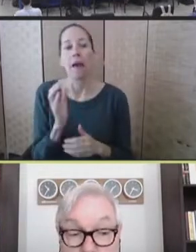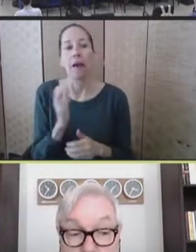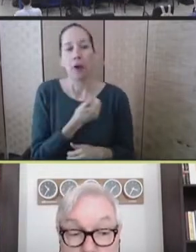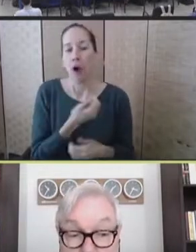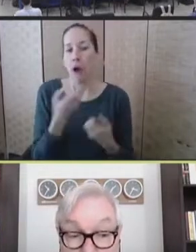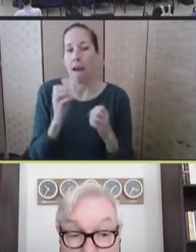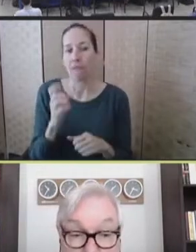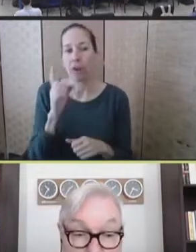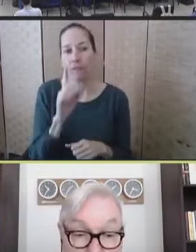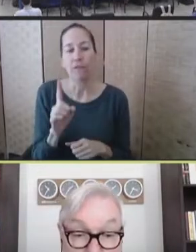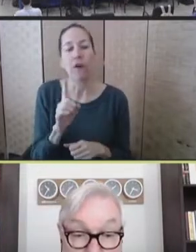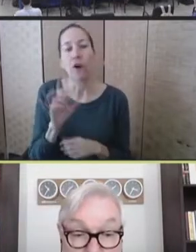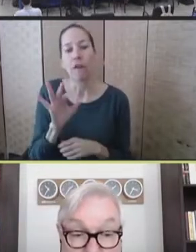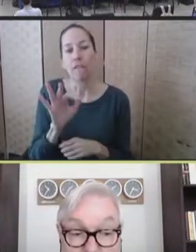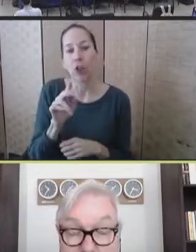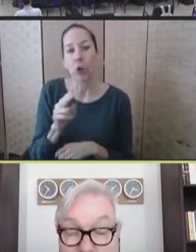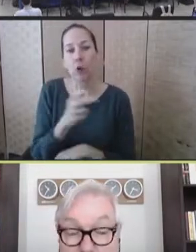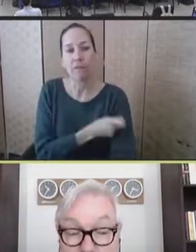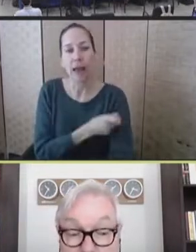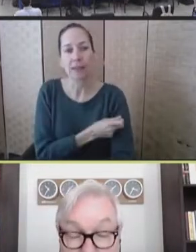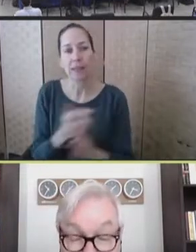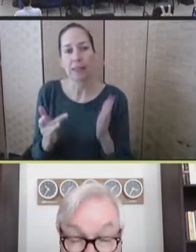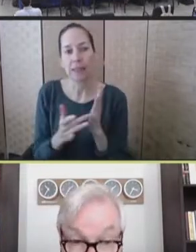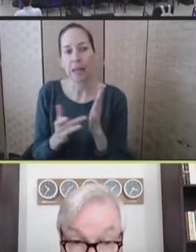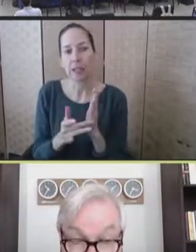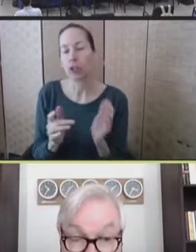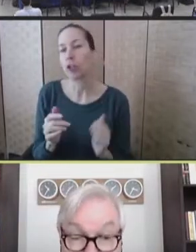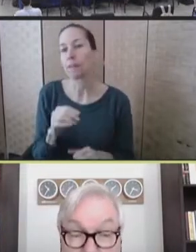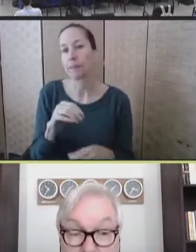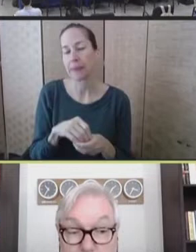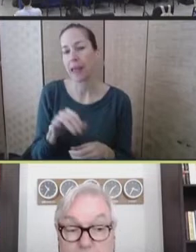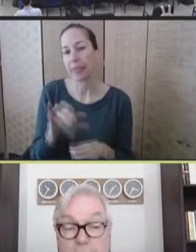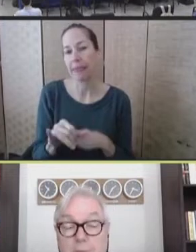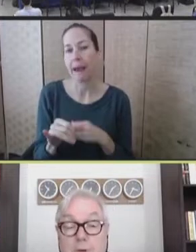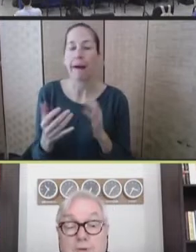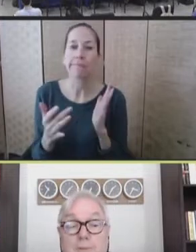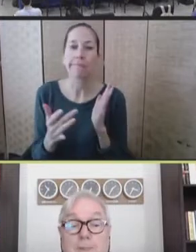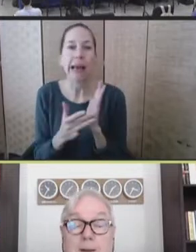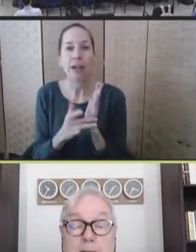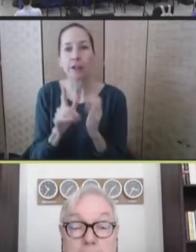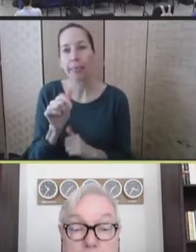with the universal influenza vaccine technology landscape. The next slide, please.